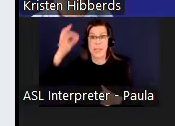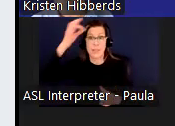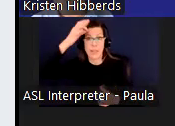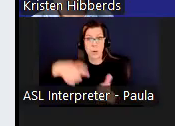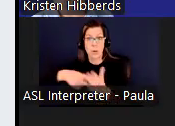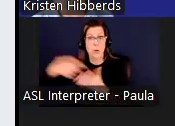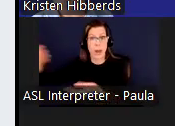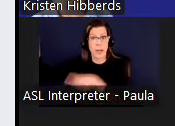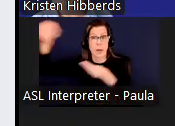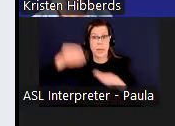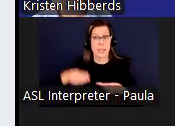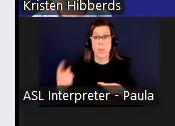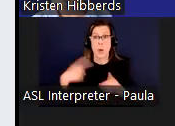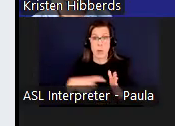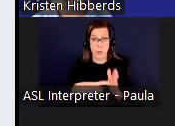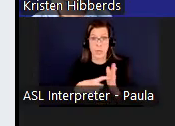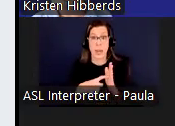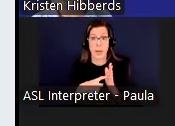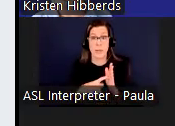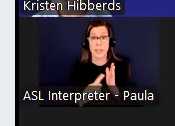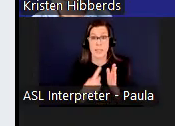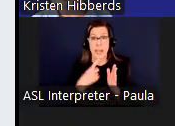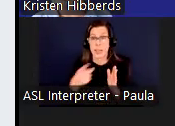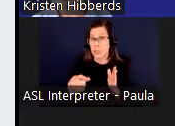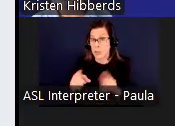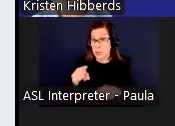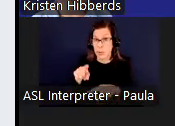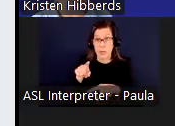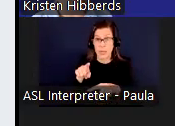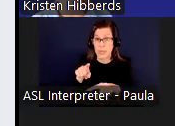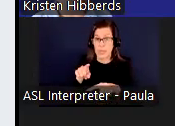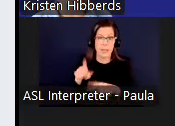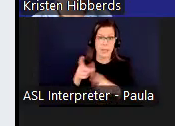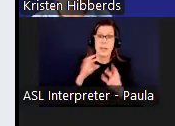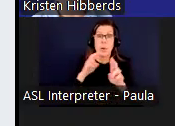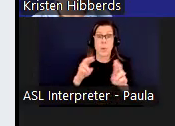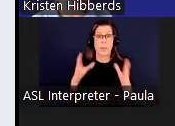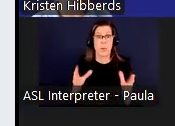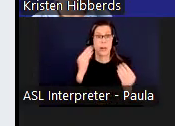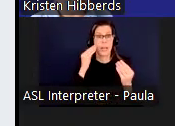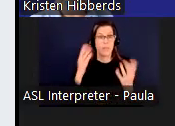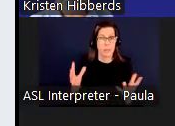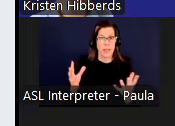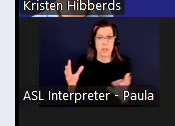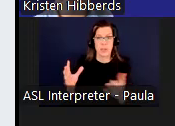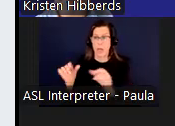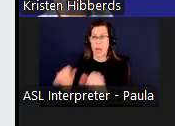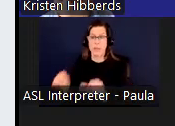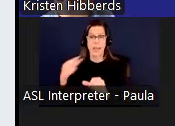And one of those requirements was, is that you cannot reporter information and alleged victim information is both confidential.